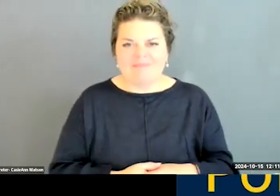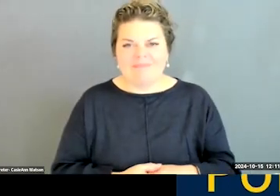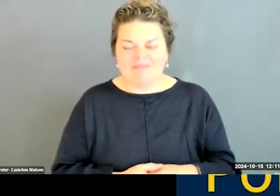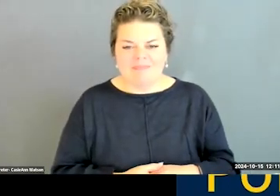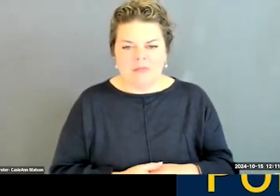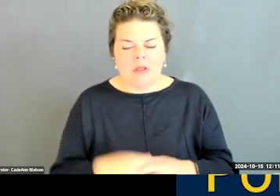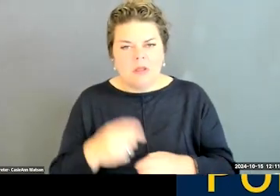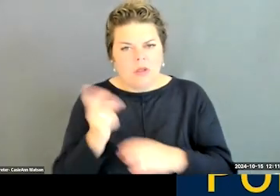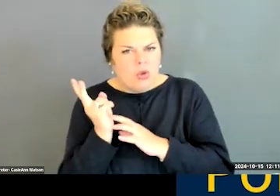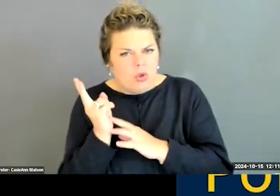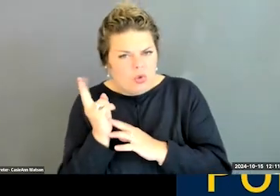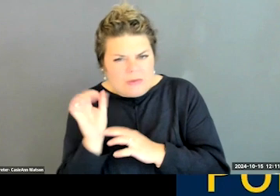I'll give you just two more seconds.